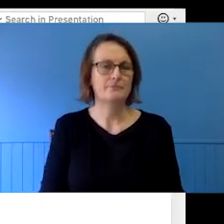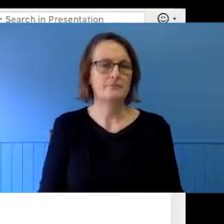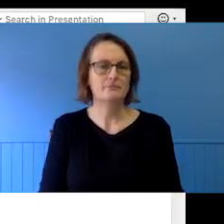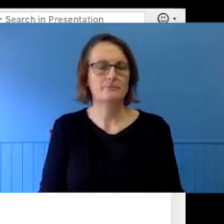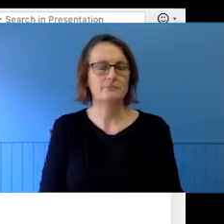6